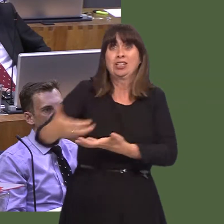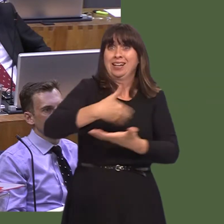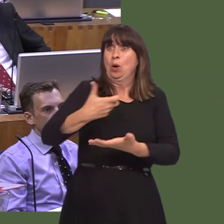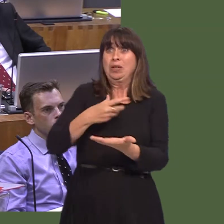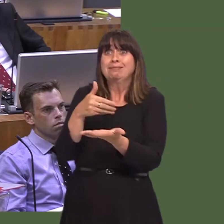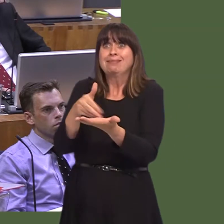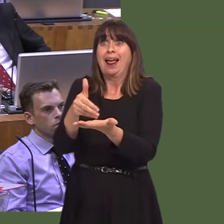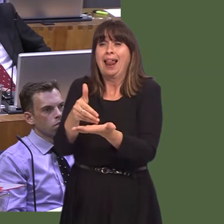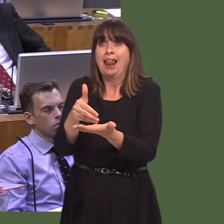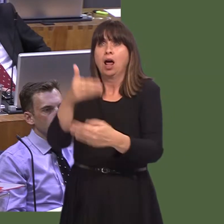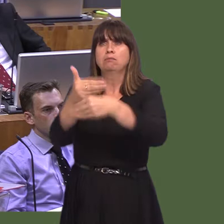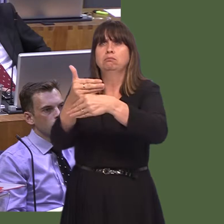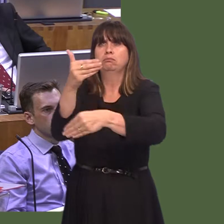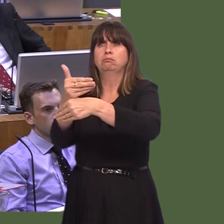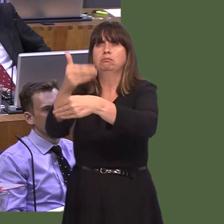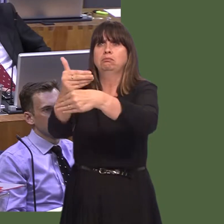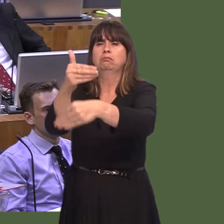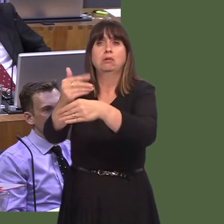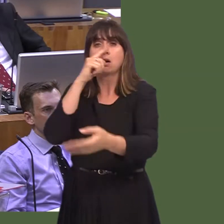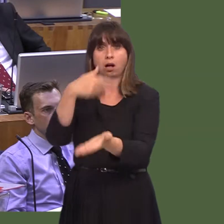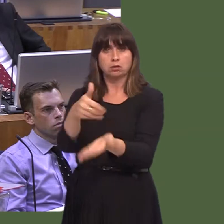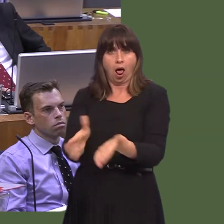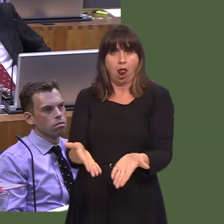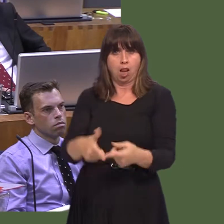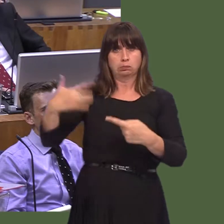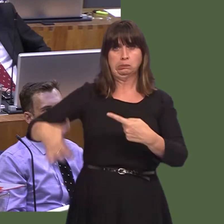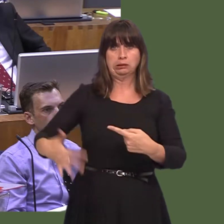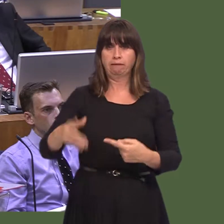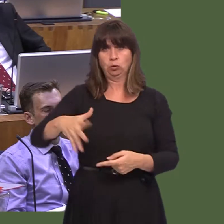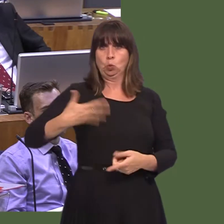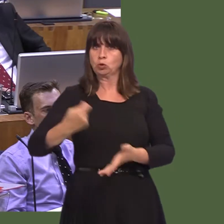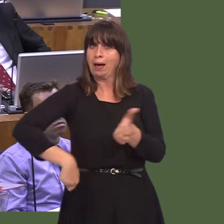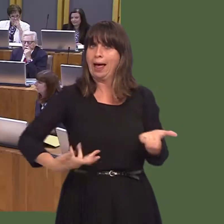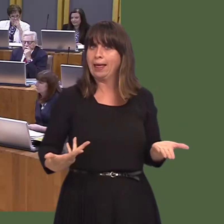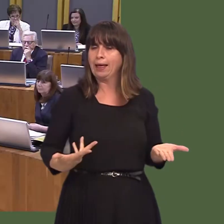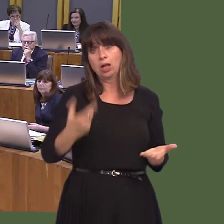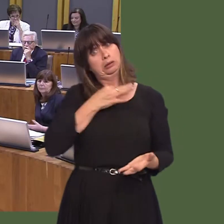the French ports as quickly as possible, they can't sell anything, which is why it's hugely important that we avoid a hard Brexit.